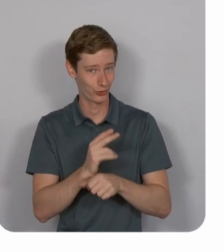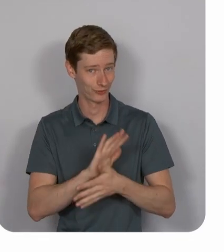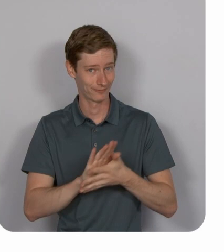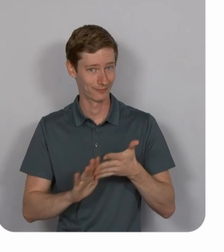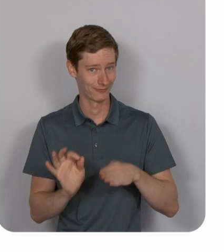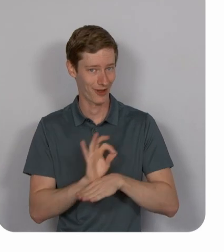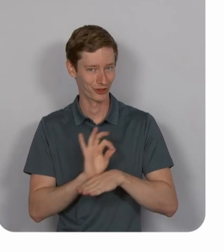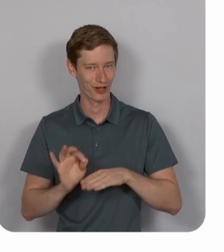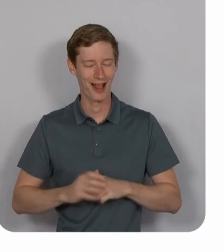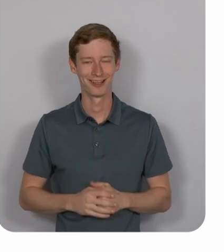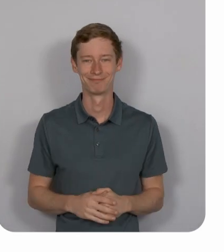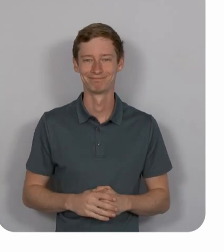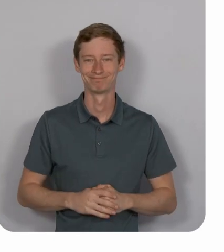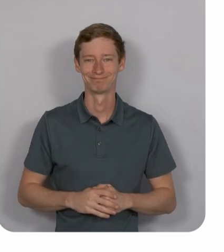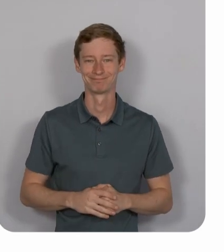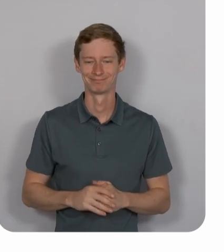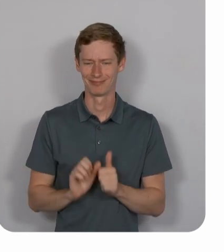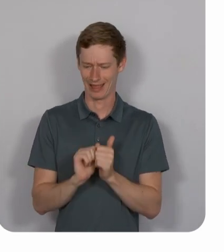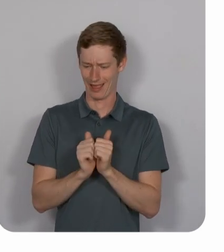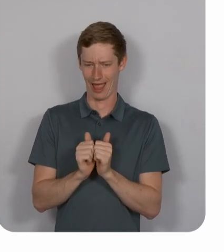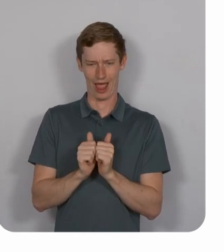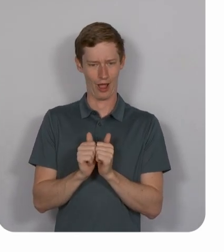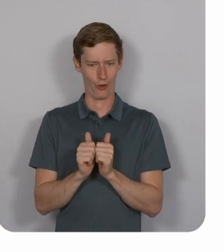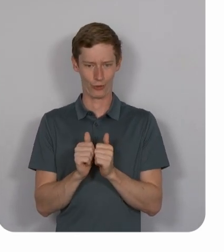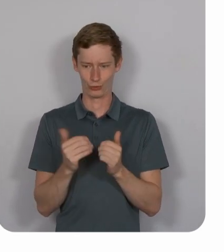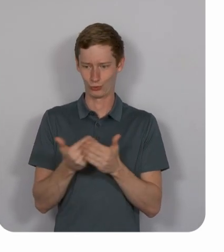So how do I make use of all the new functionality?